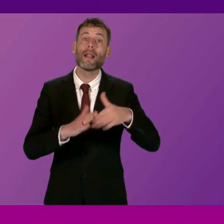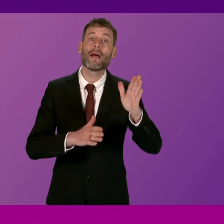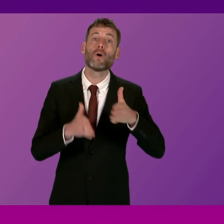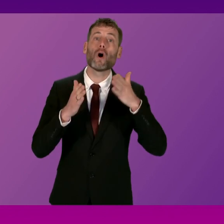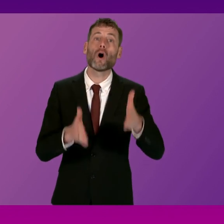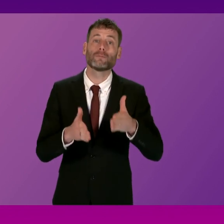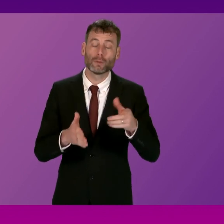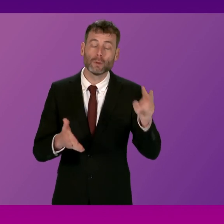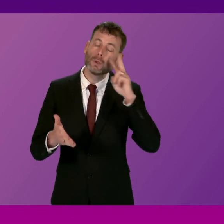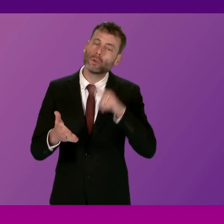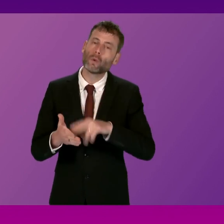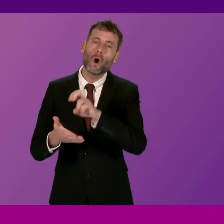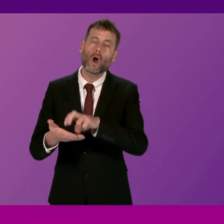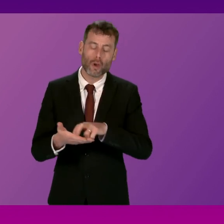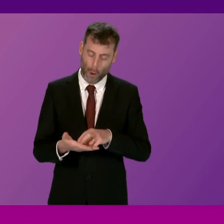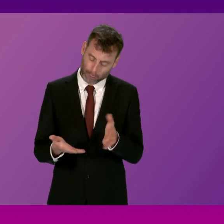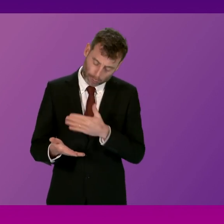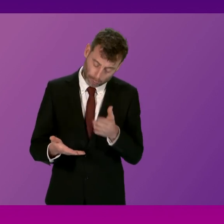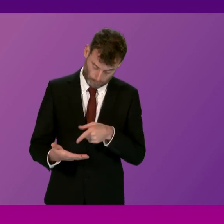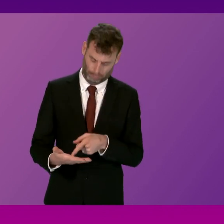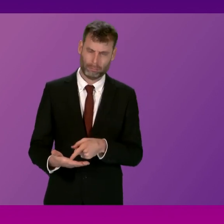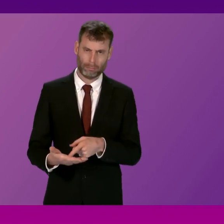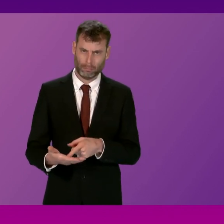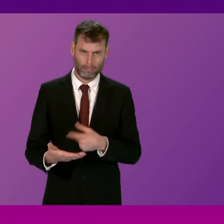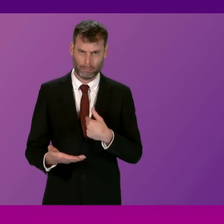Her daughter Roseanne had refused to sign a “Do not resuscitate” order when she